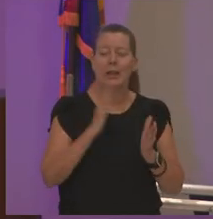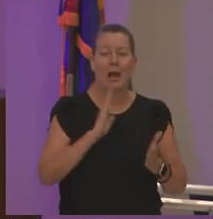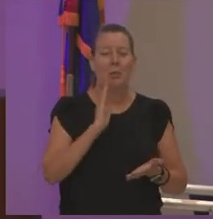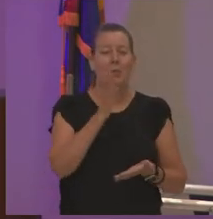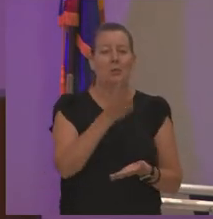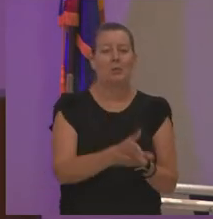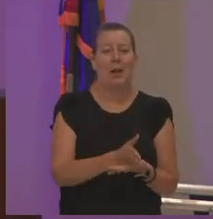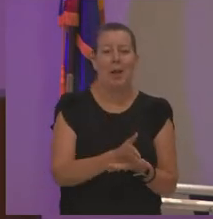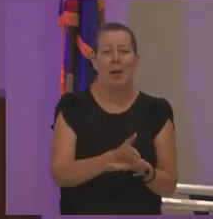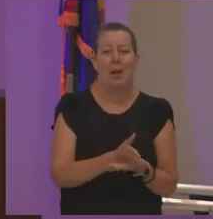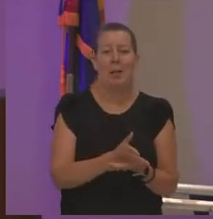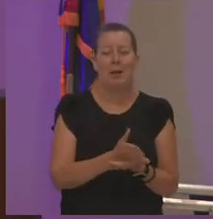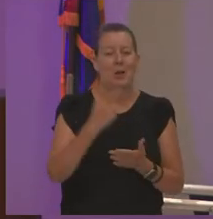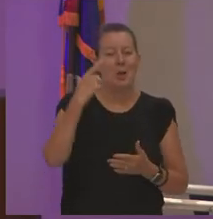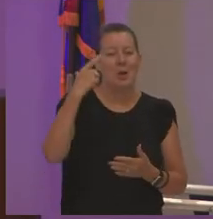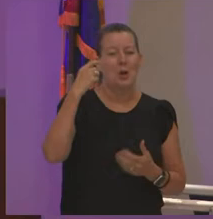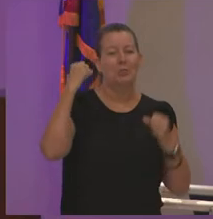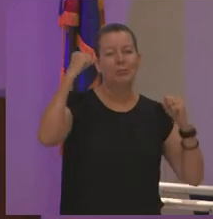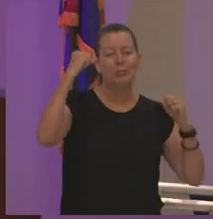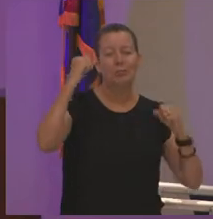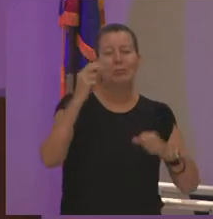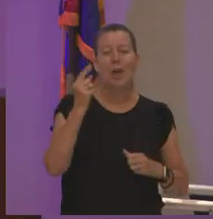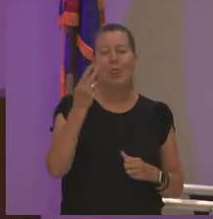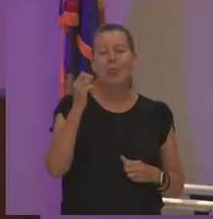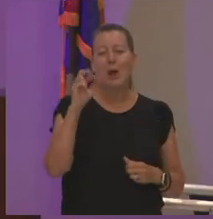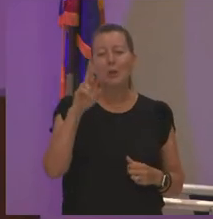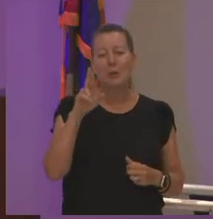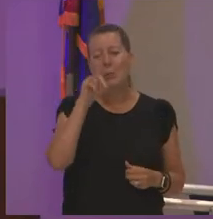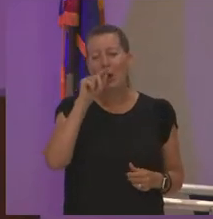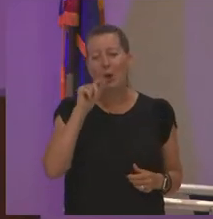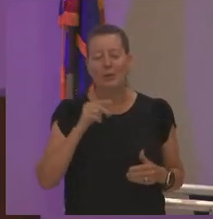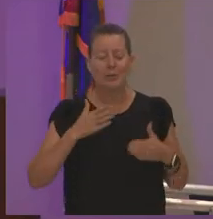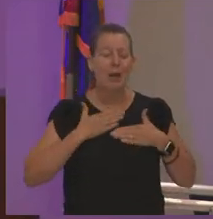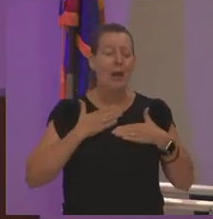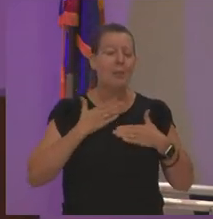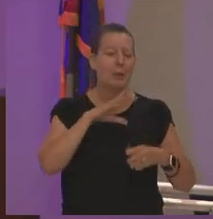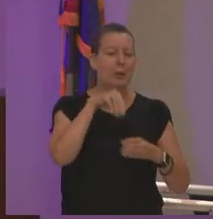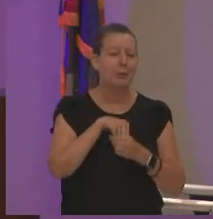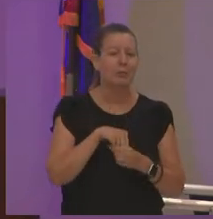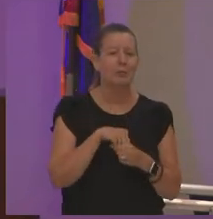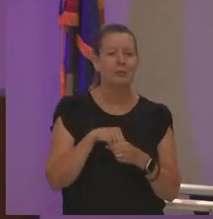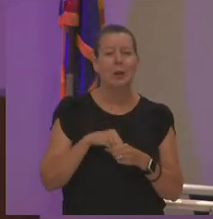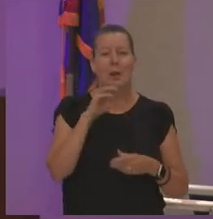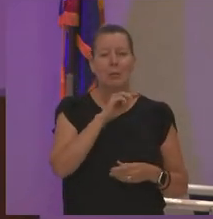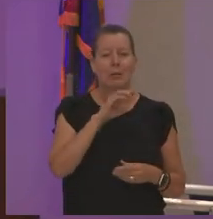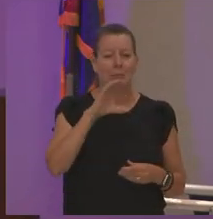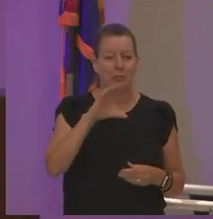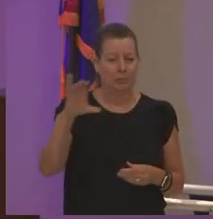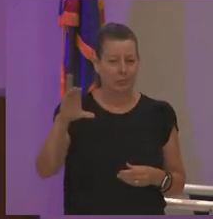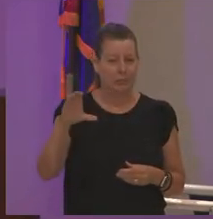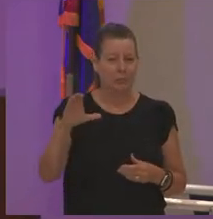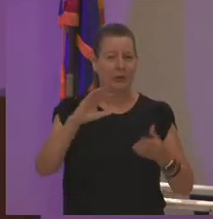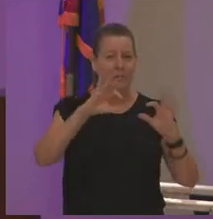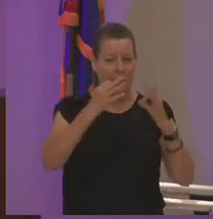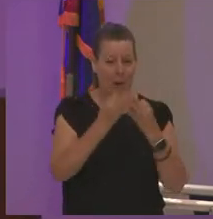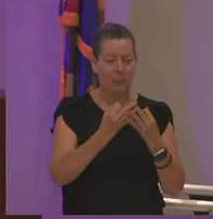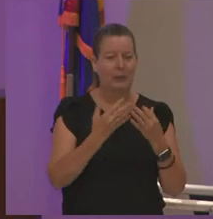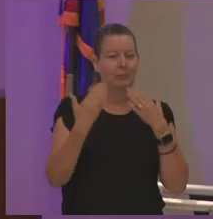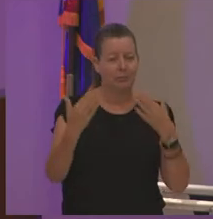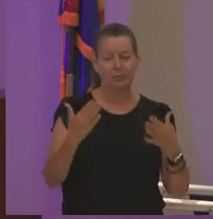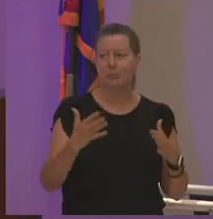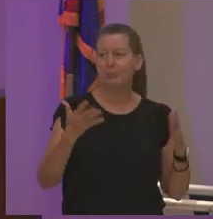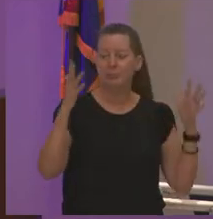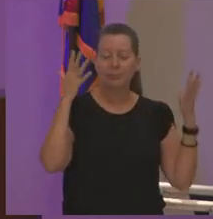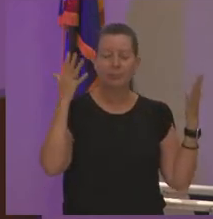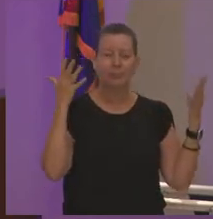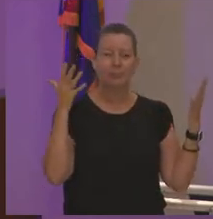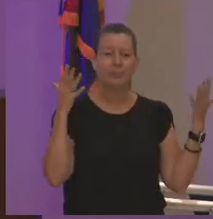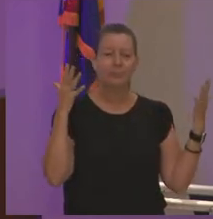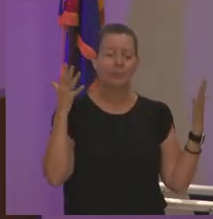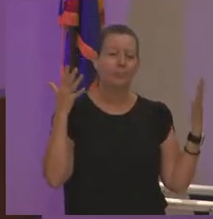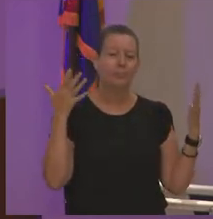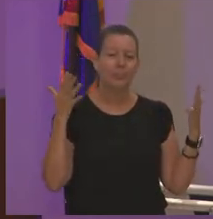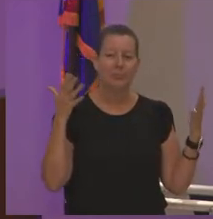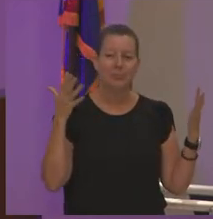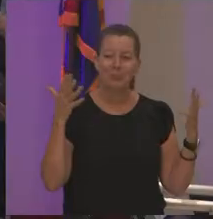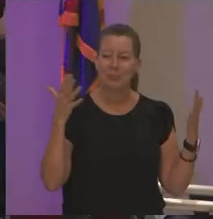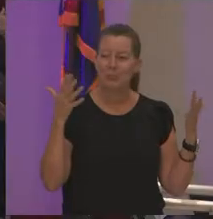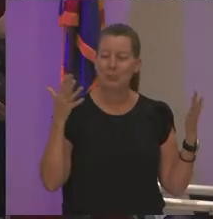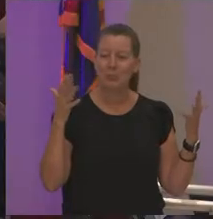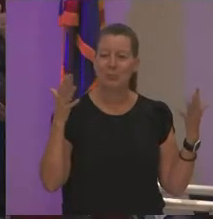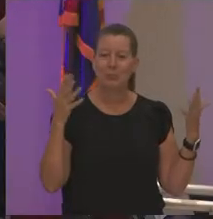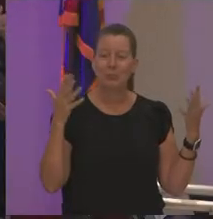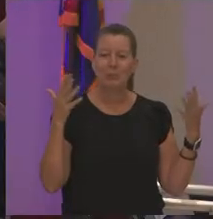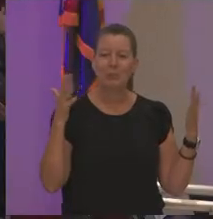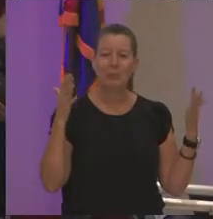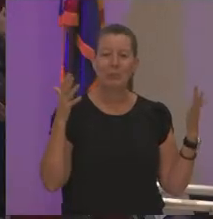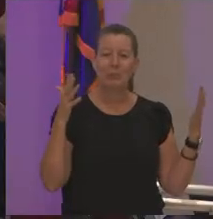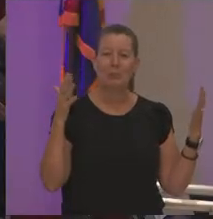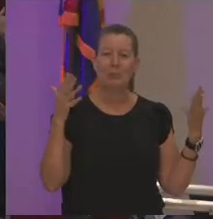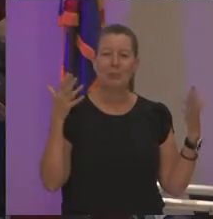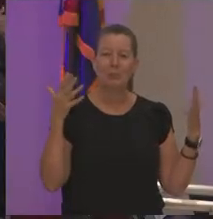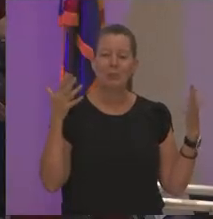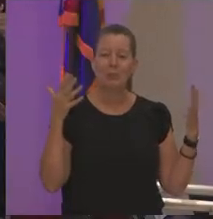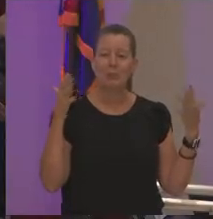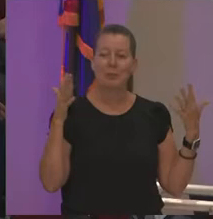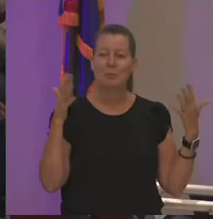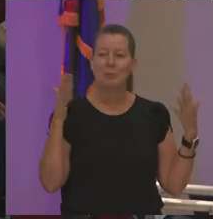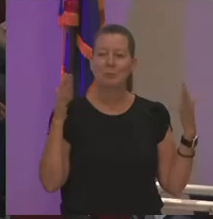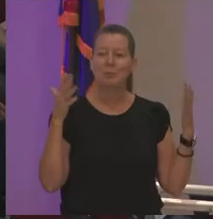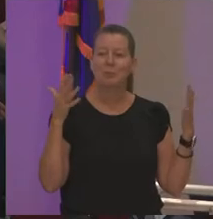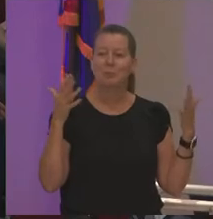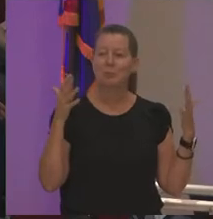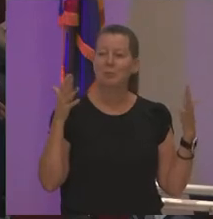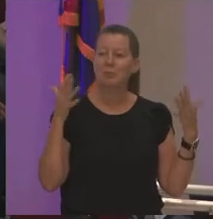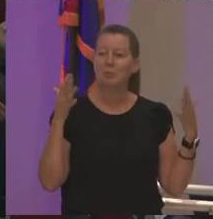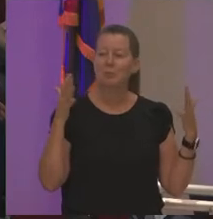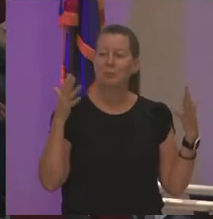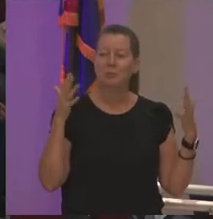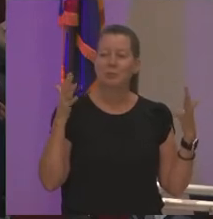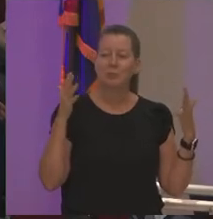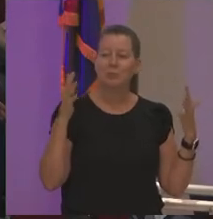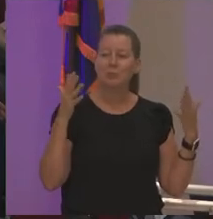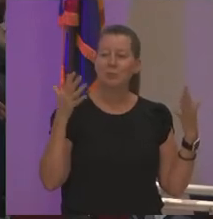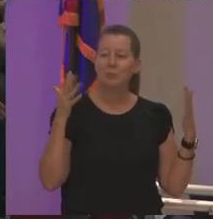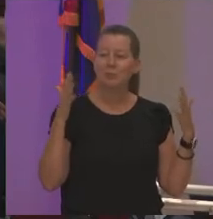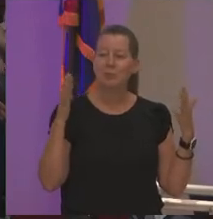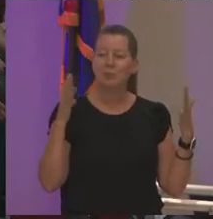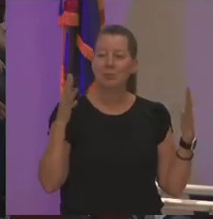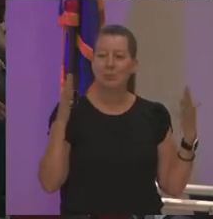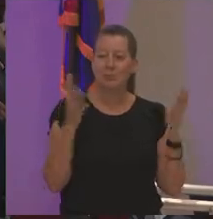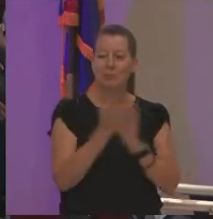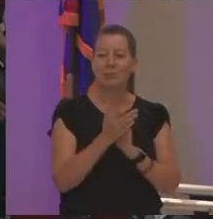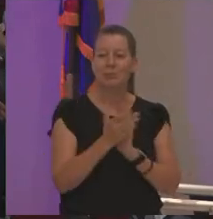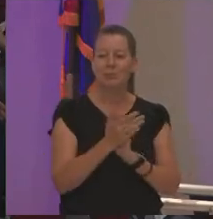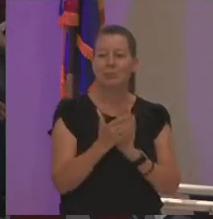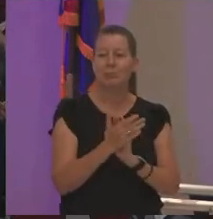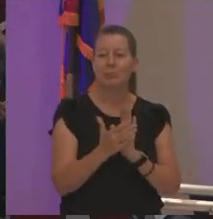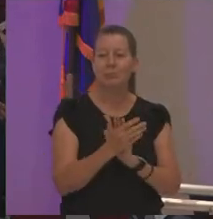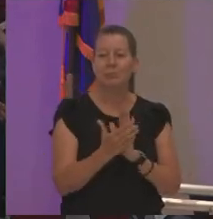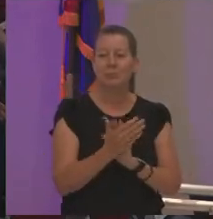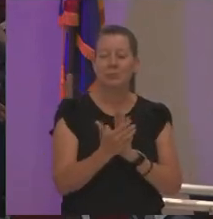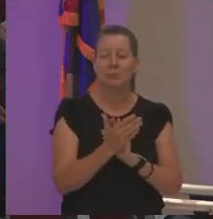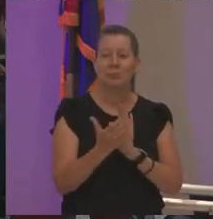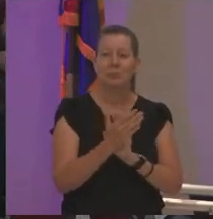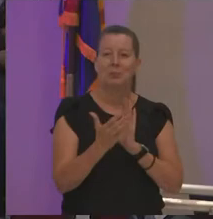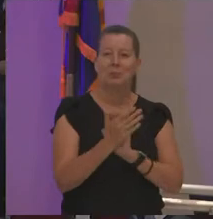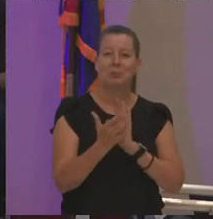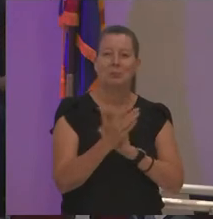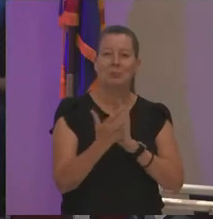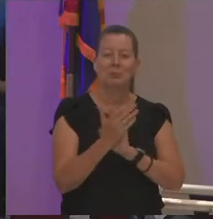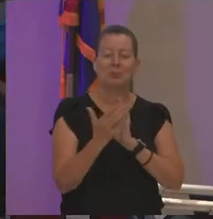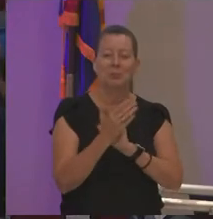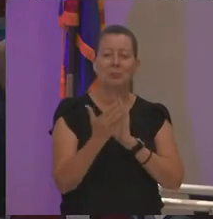say go thunderbirds and i am so happy to be part of this mesa community college family thank you